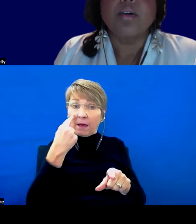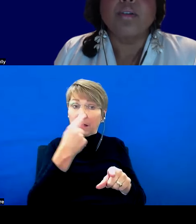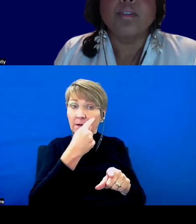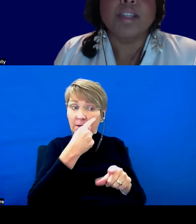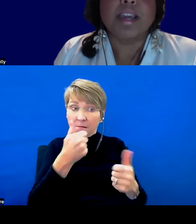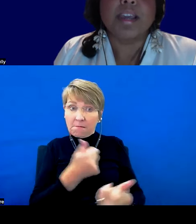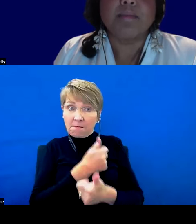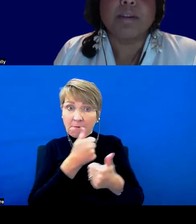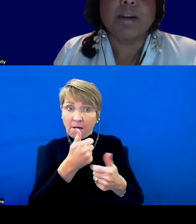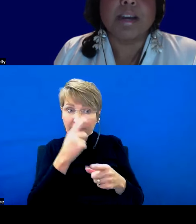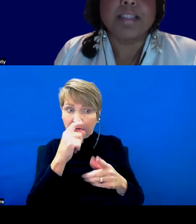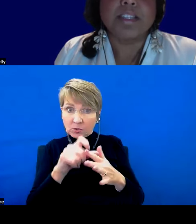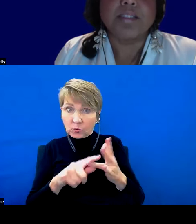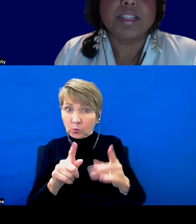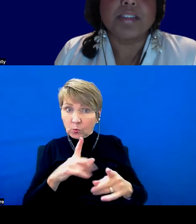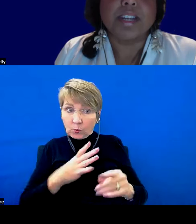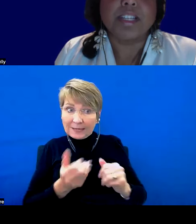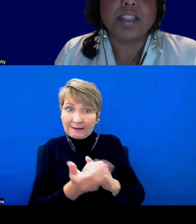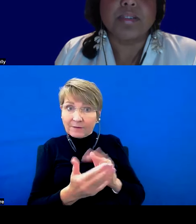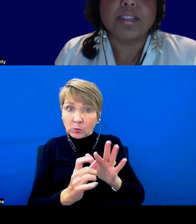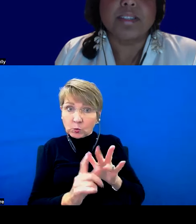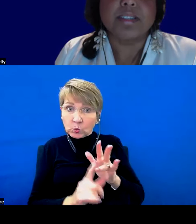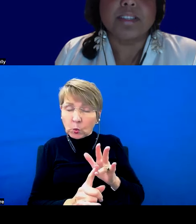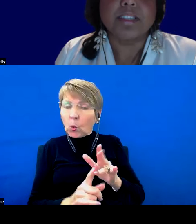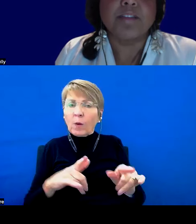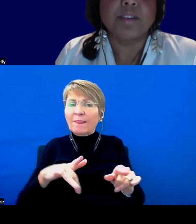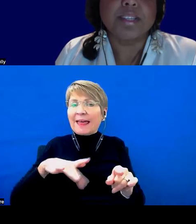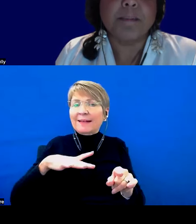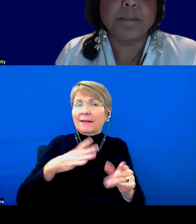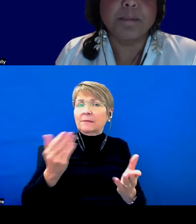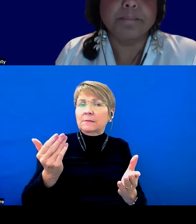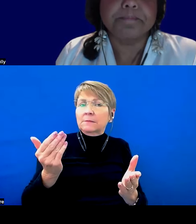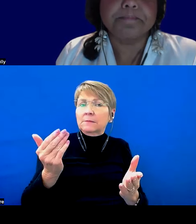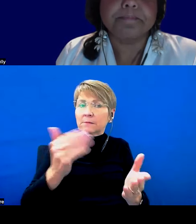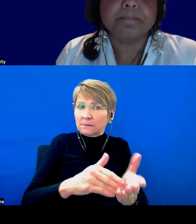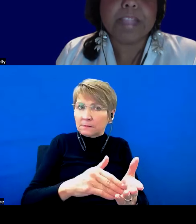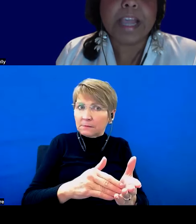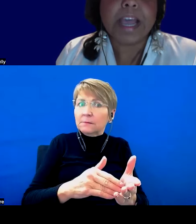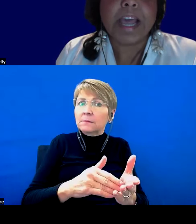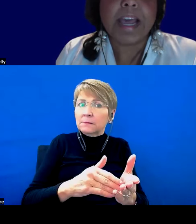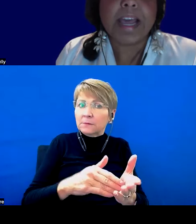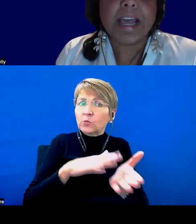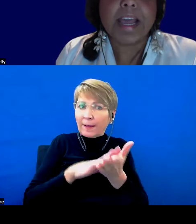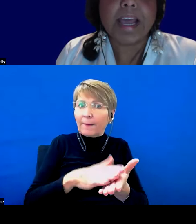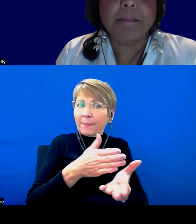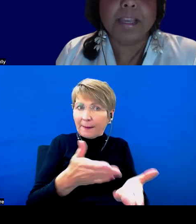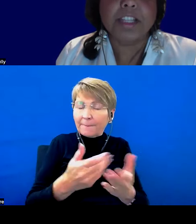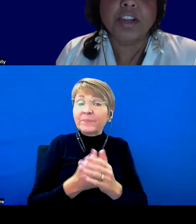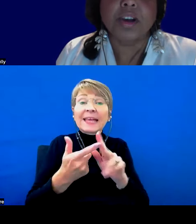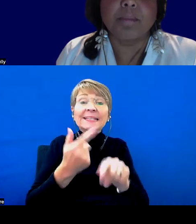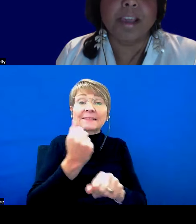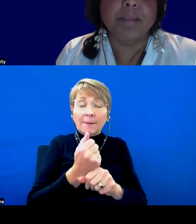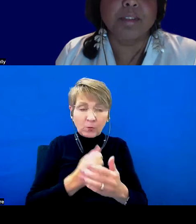or do they require sensory integration to assist? So for example, helping a child being able to pour